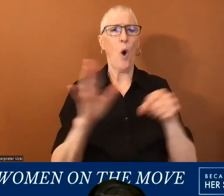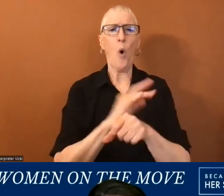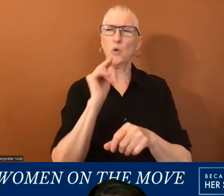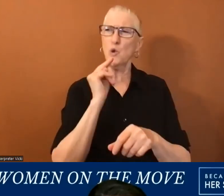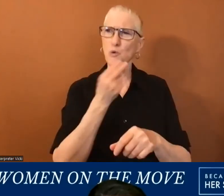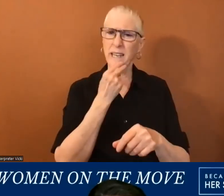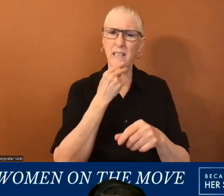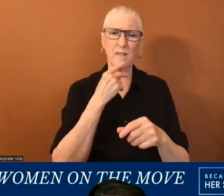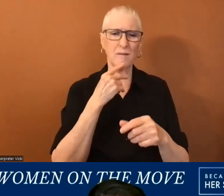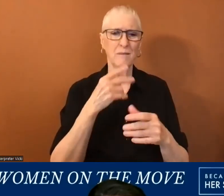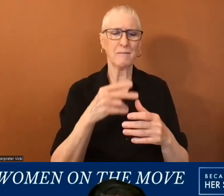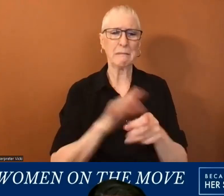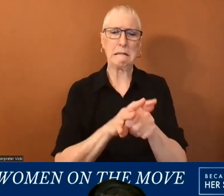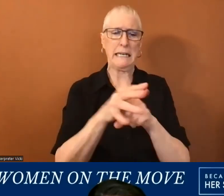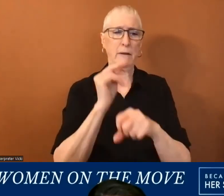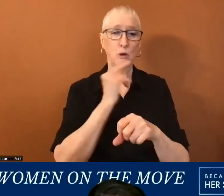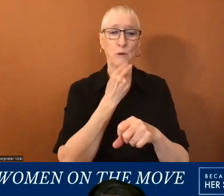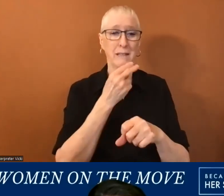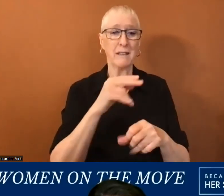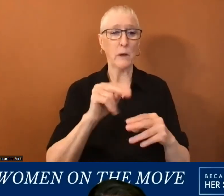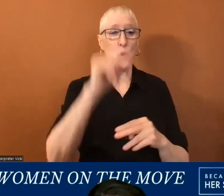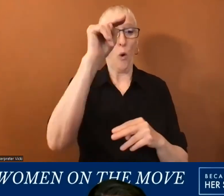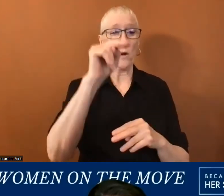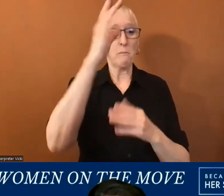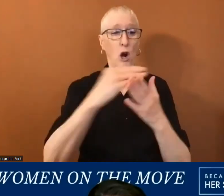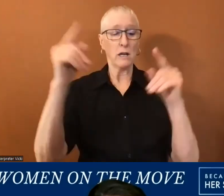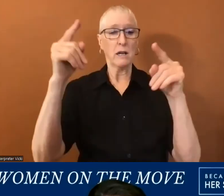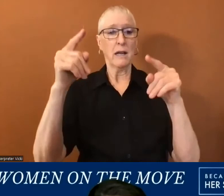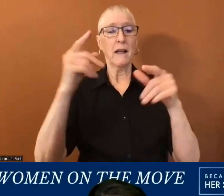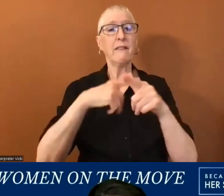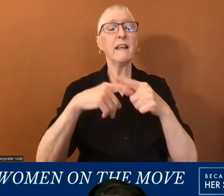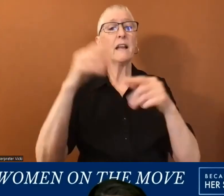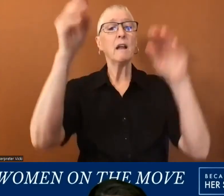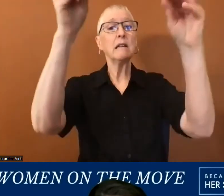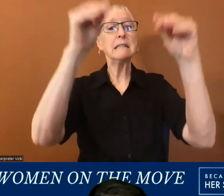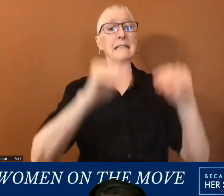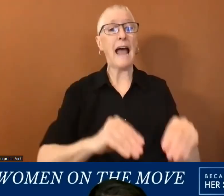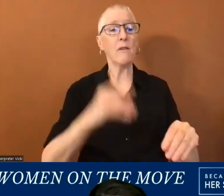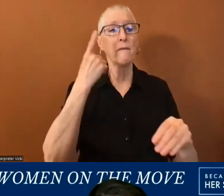in the northern latitudes, so they feed there and they move South to calving areas in more tropical